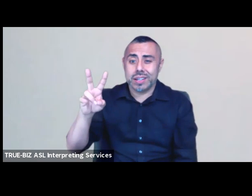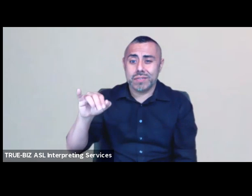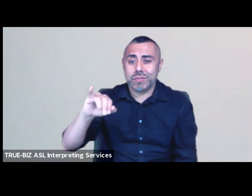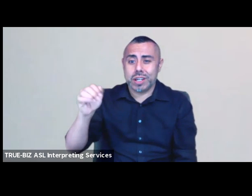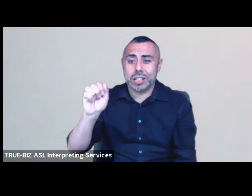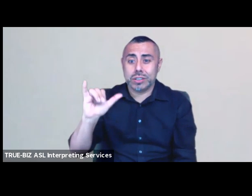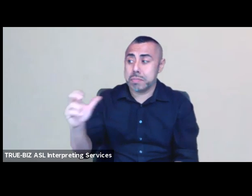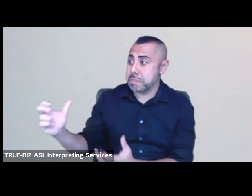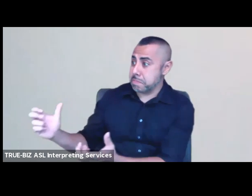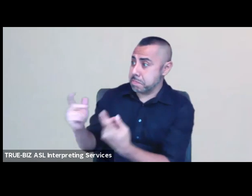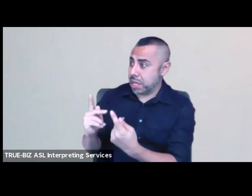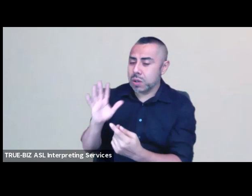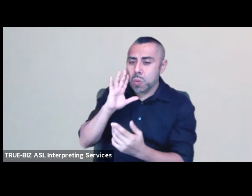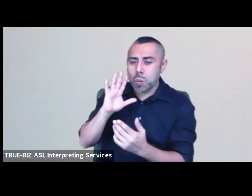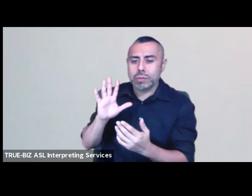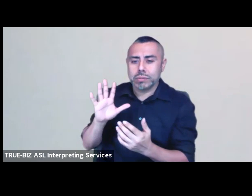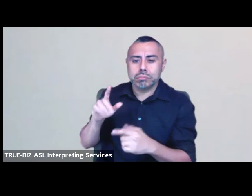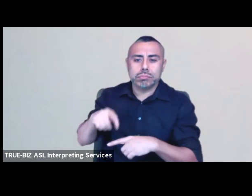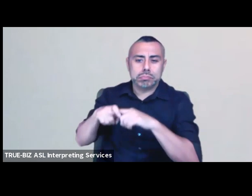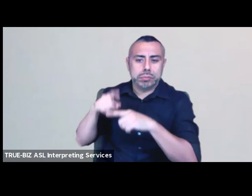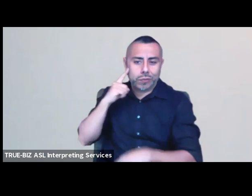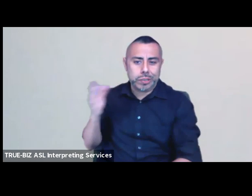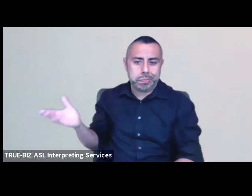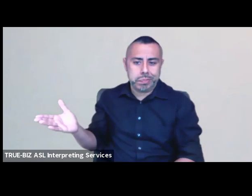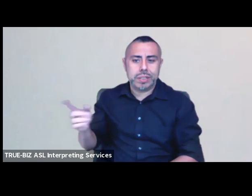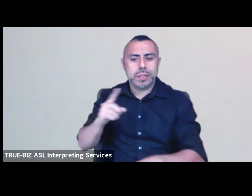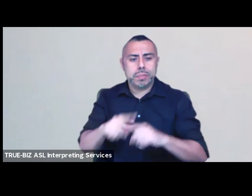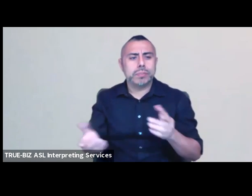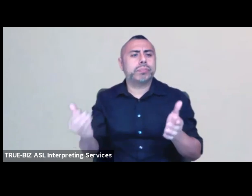But another reflective breath.